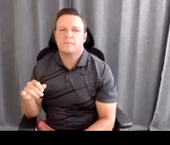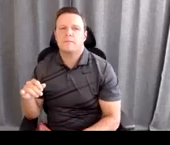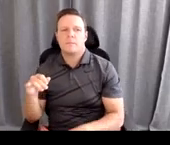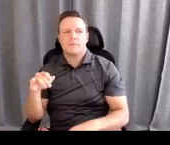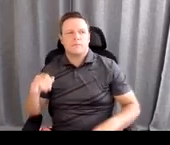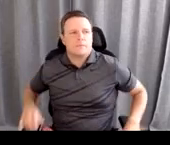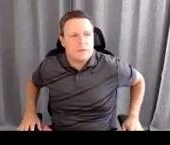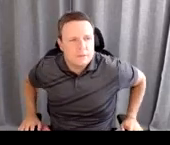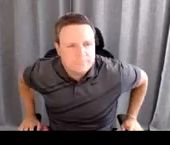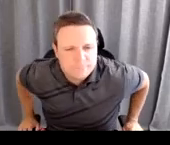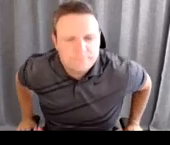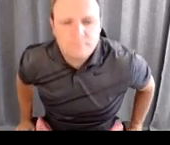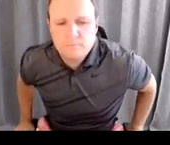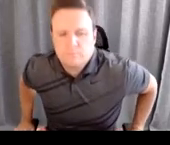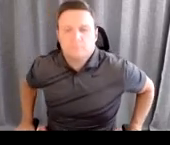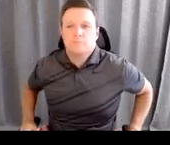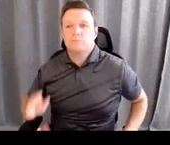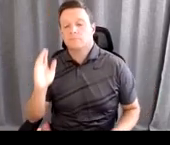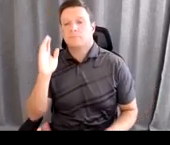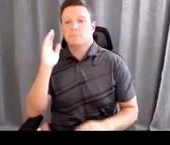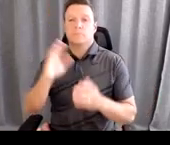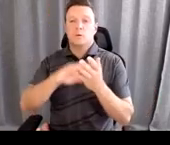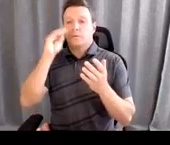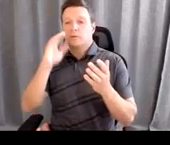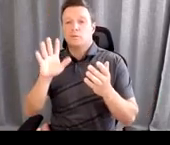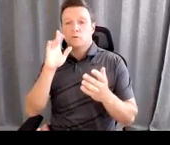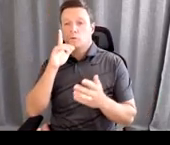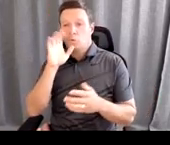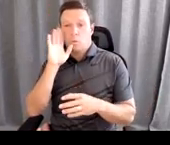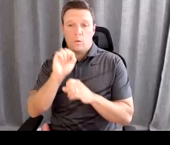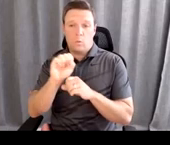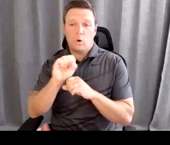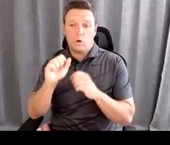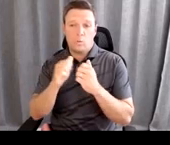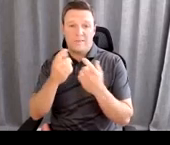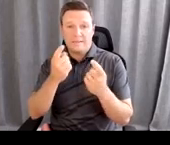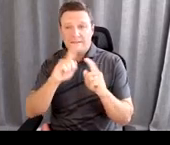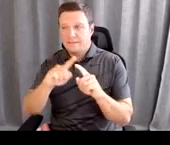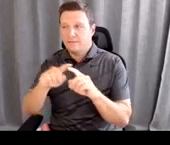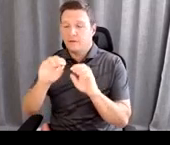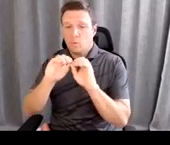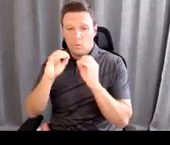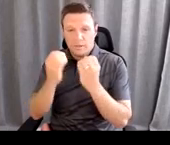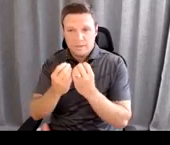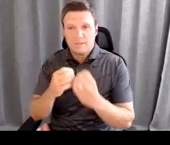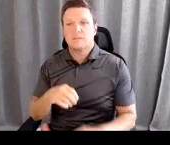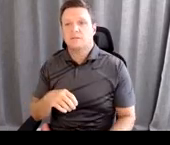of course, students that will be going out and working with organizations again, the type of work that they're doing is all together different